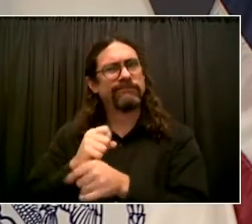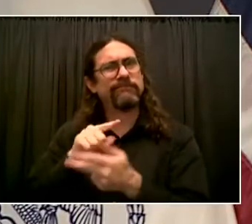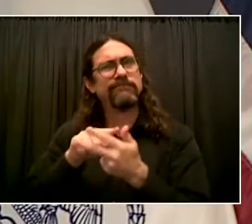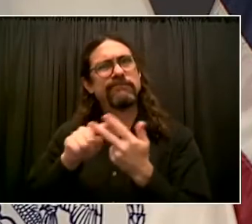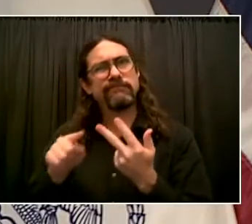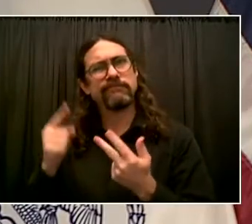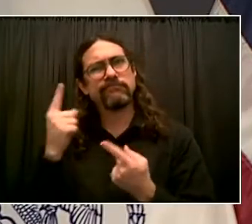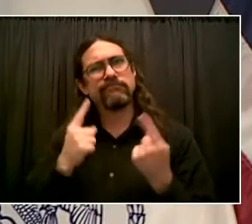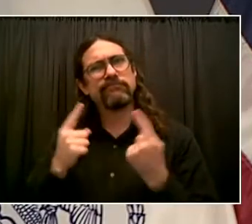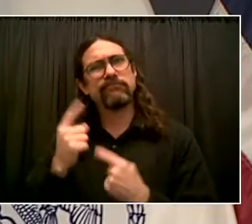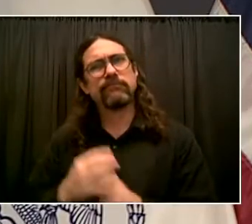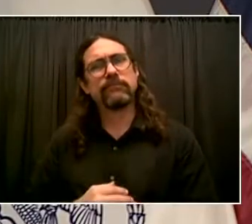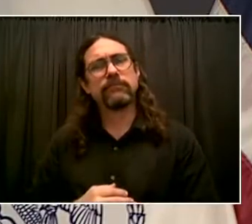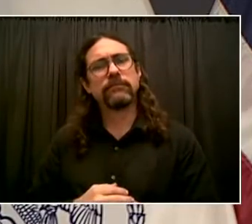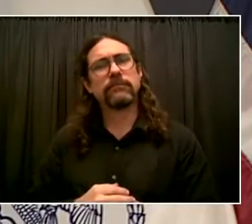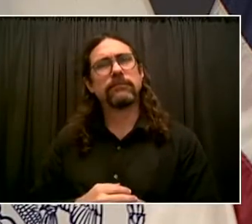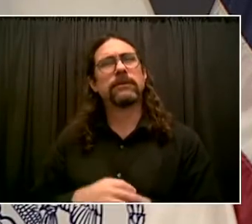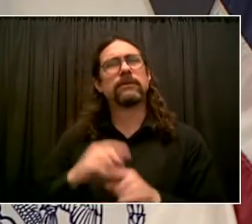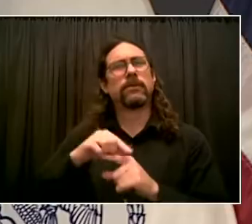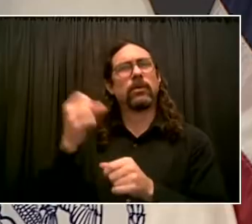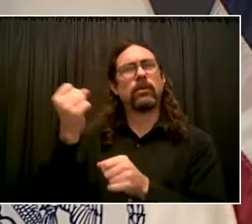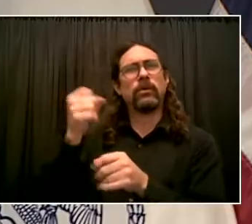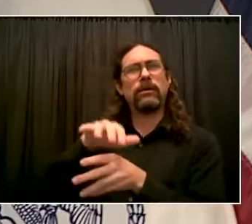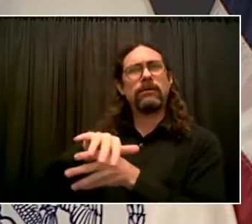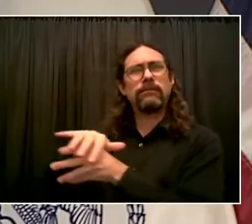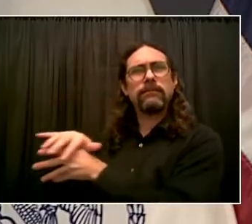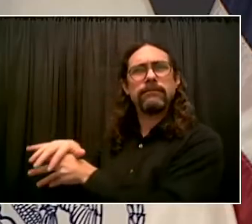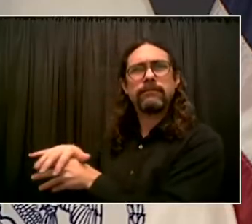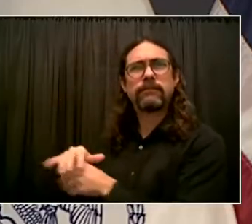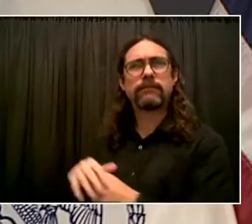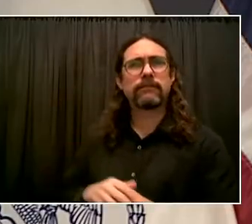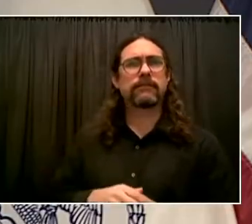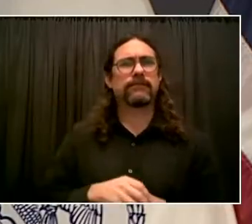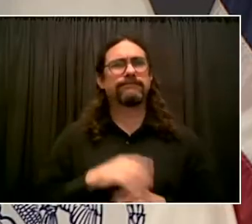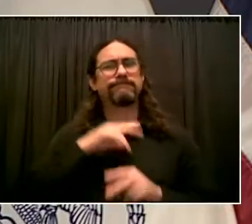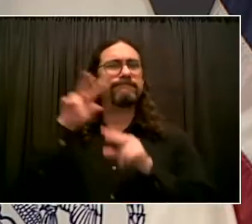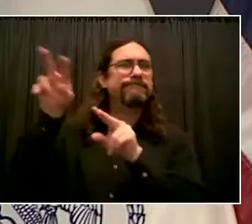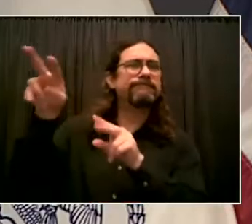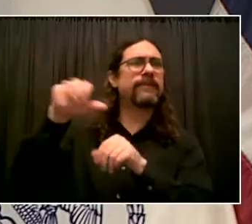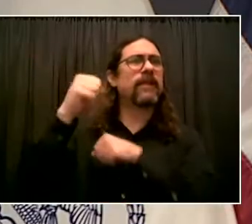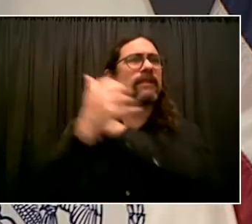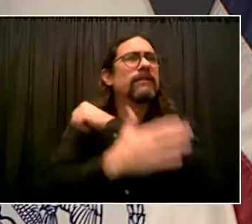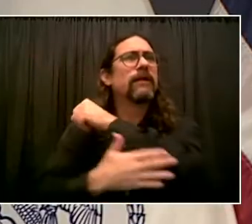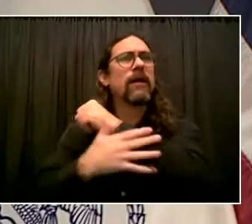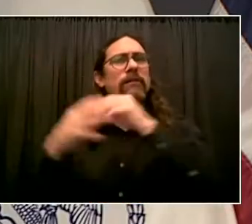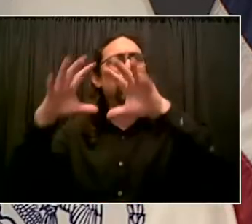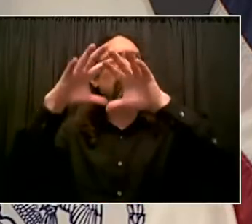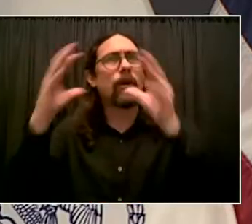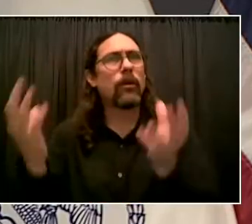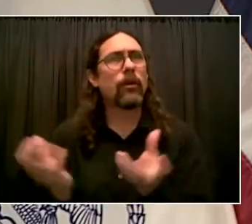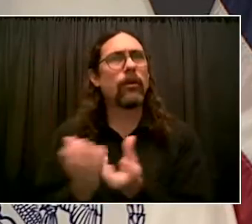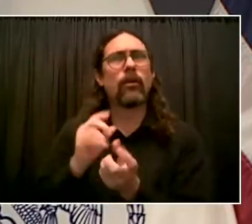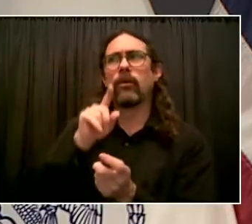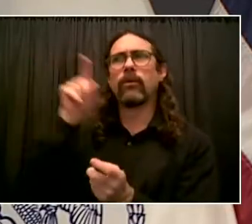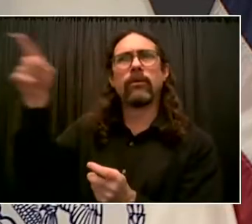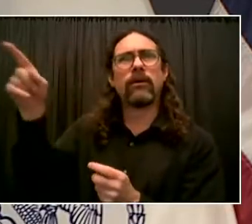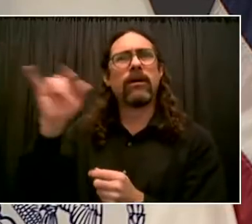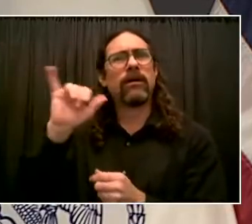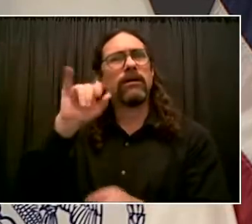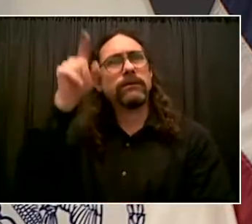SEEING IN OTHER PARTS OF THE WORLD. WE ARE SCENE RESTRICTION STARTING TO COME BACK, LOOK AT GERMANY RIGHT NOW. SUCH A STROG N